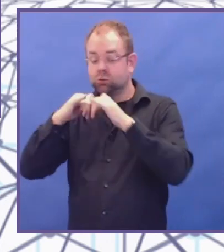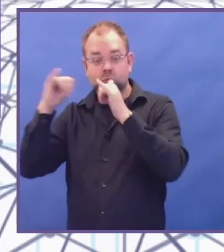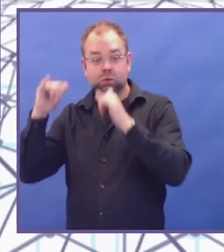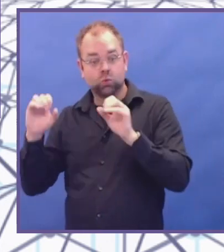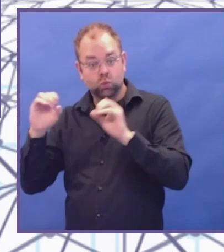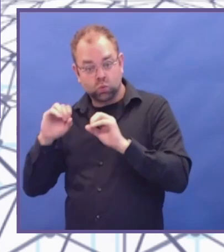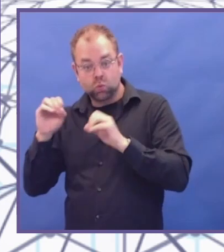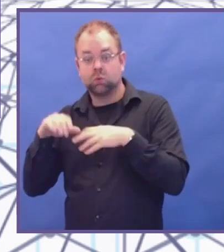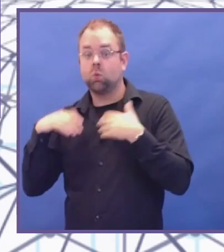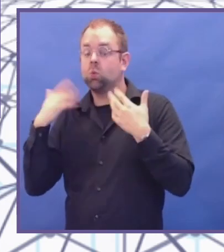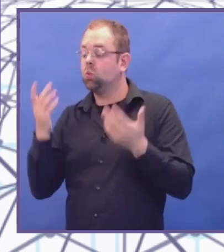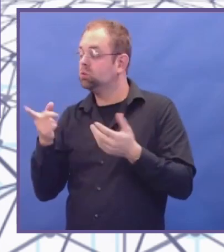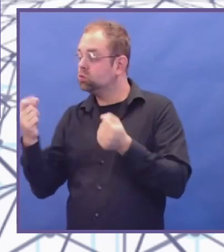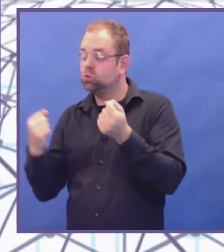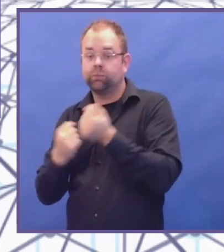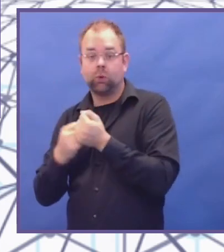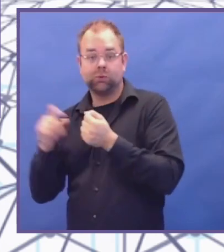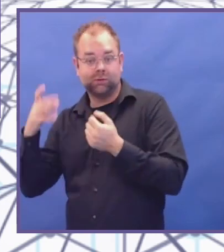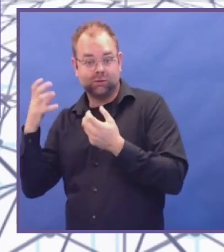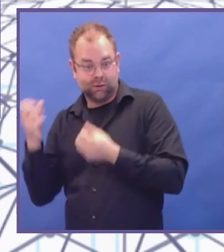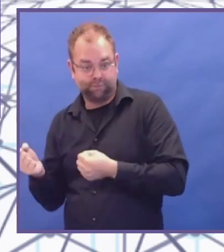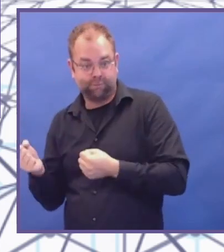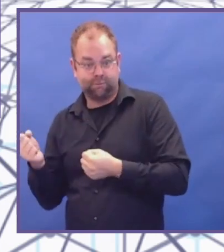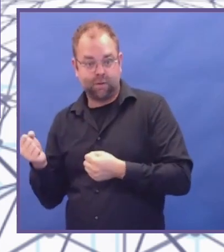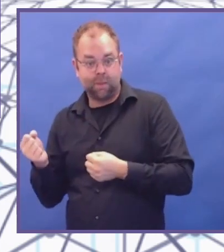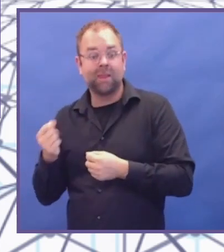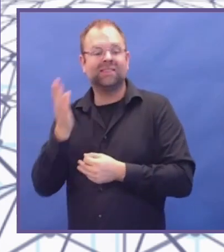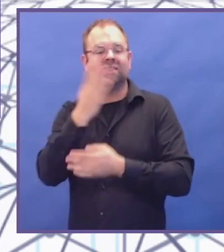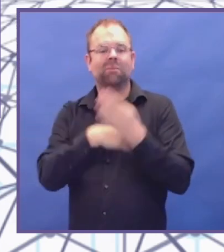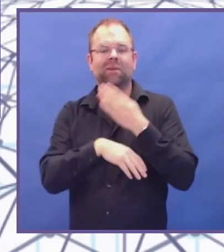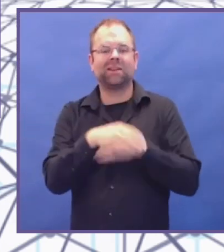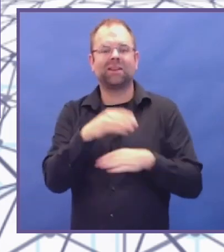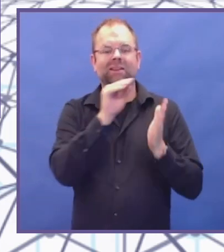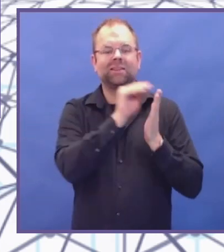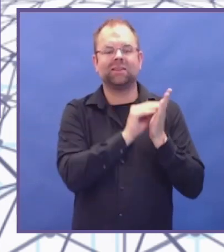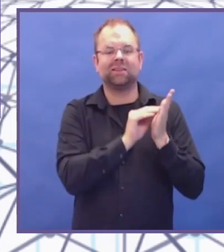register as disabled to be included. Or if at is only studied where it interacts with